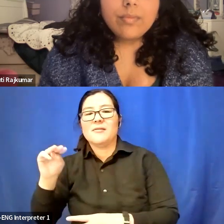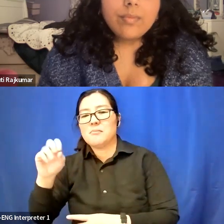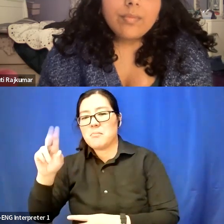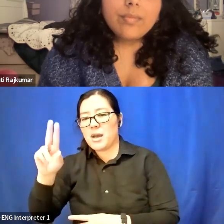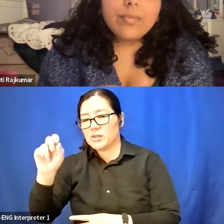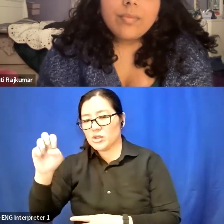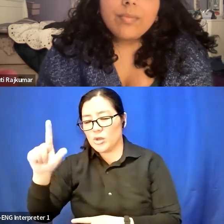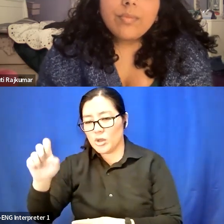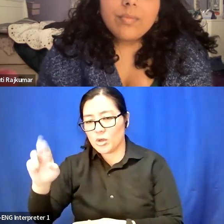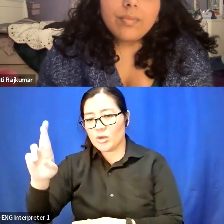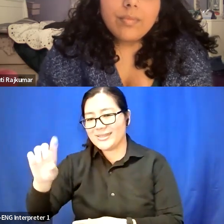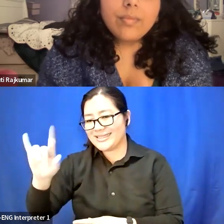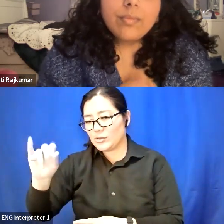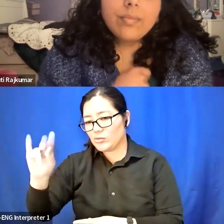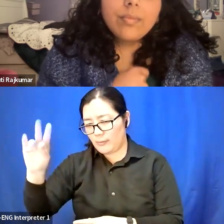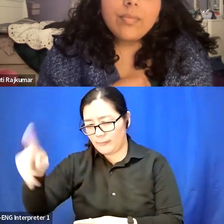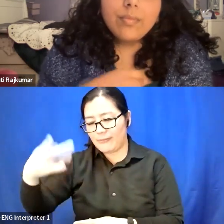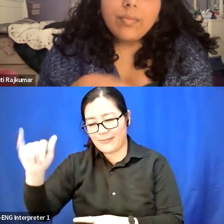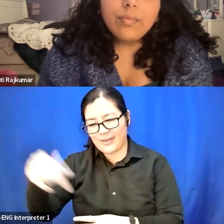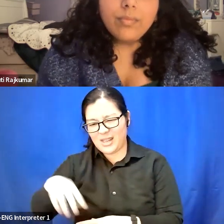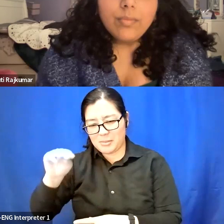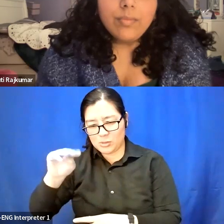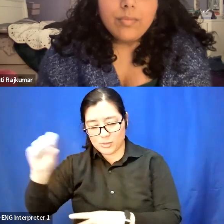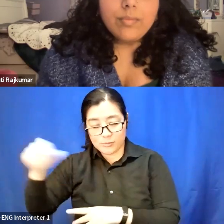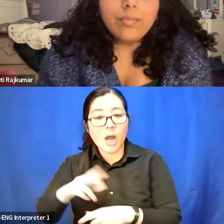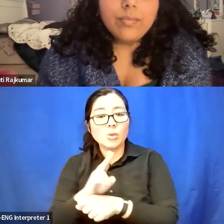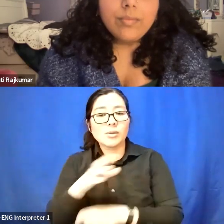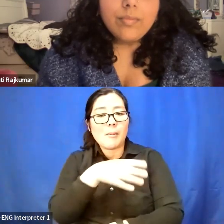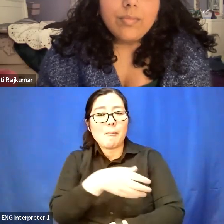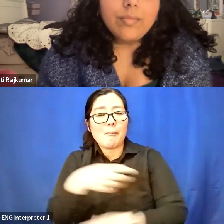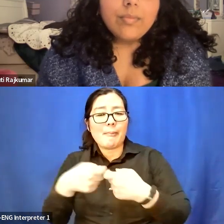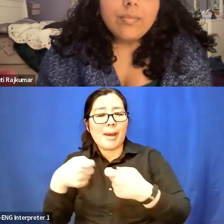and I've been doing disability activism since I was 10 years old.